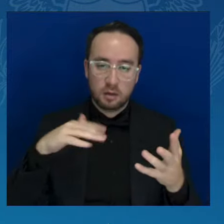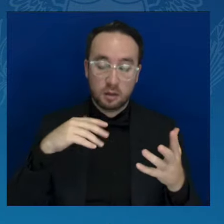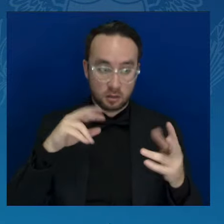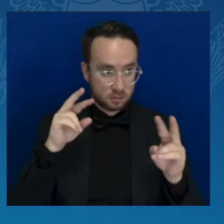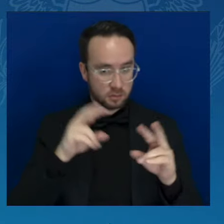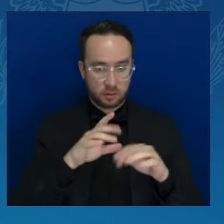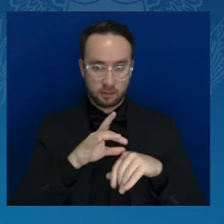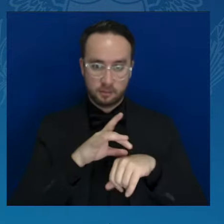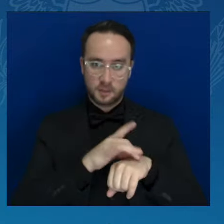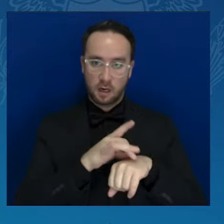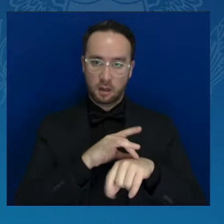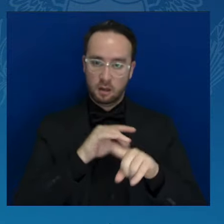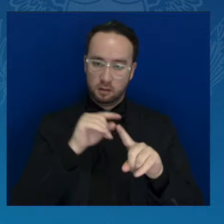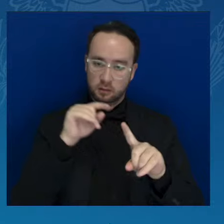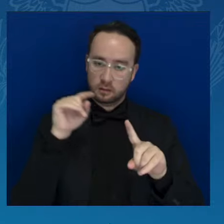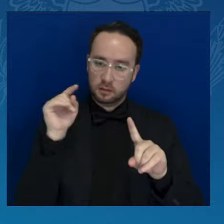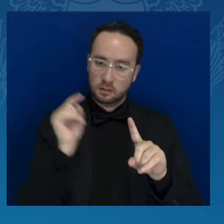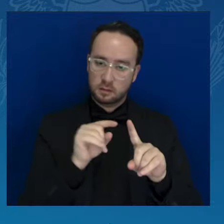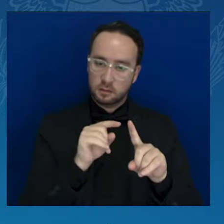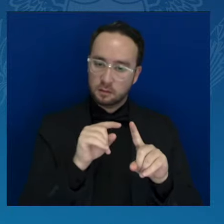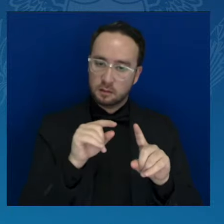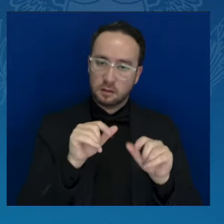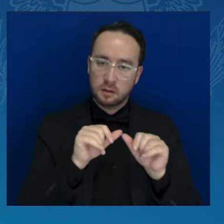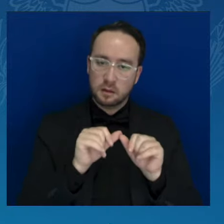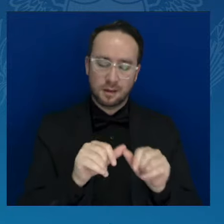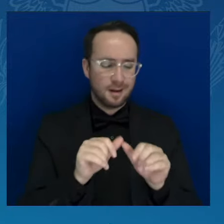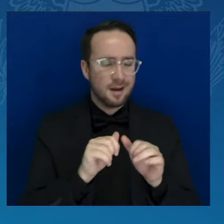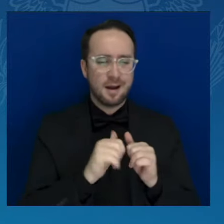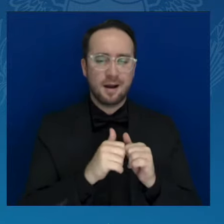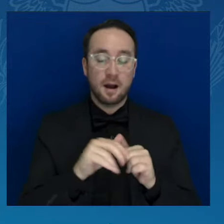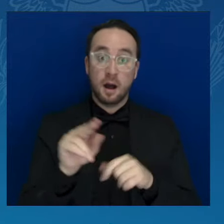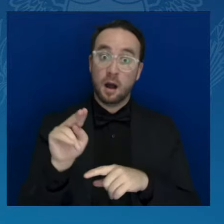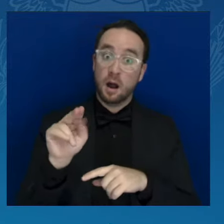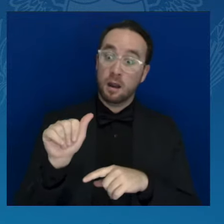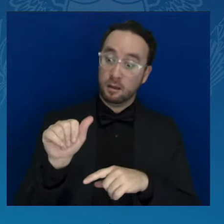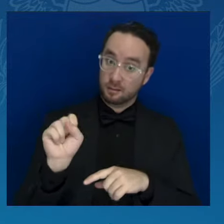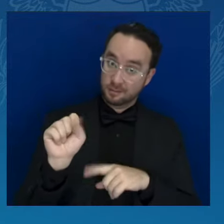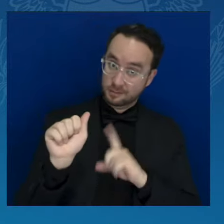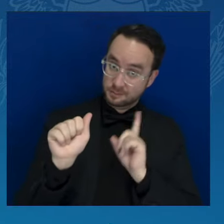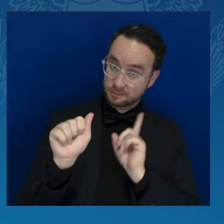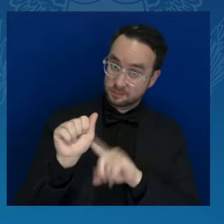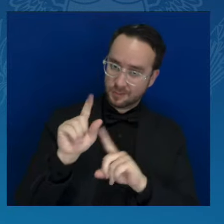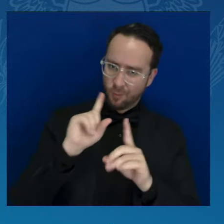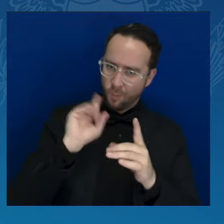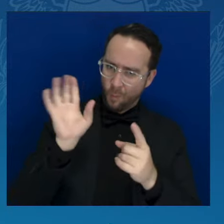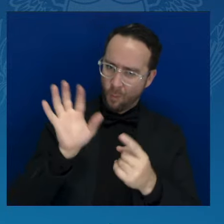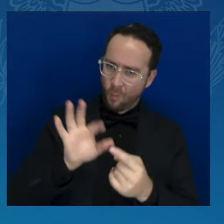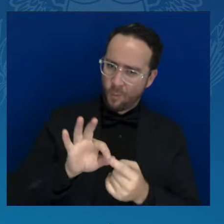which is really going to give us the means to protect it better. We have over two dozen satellites